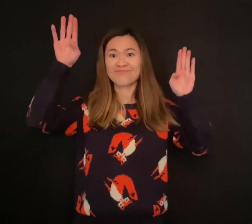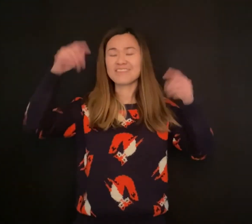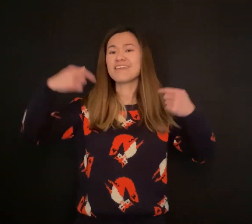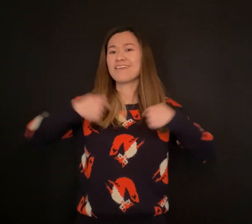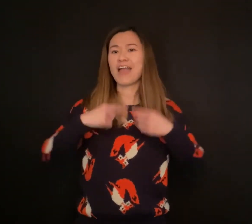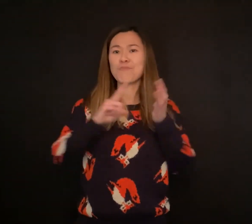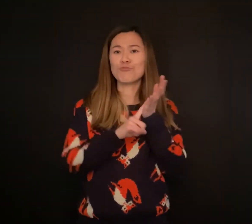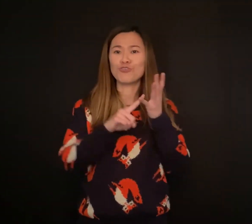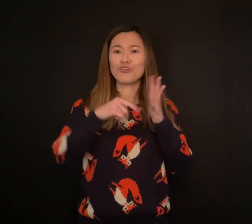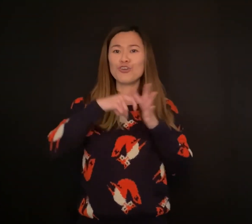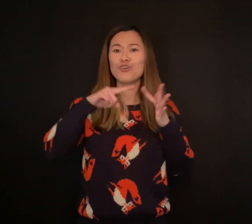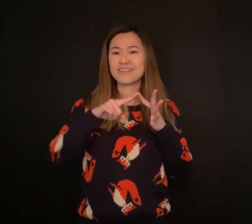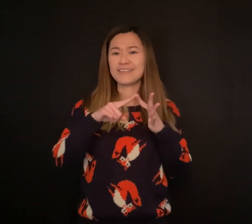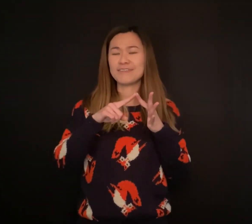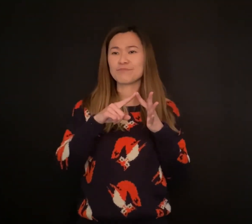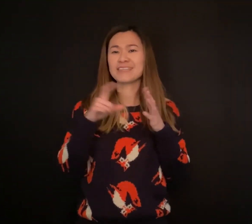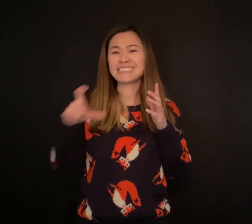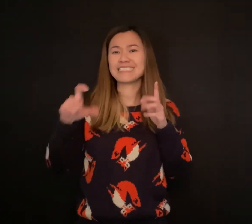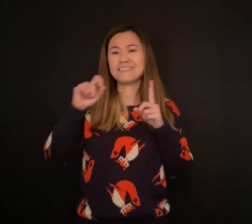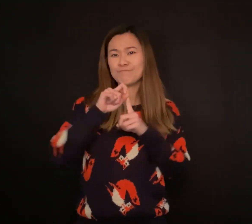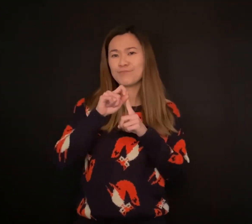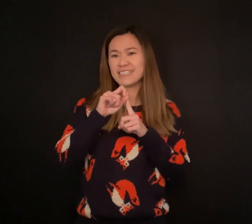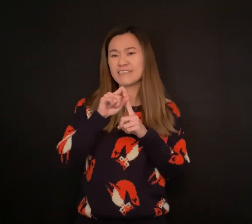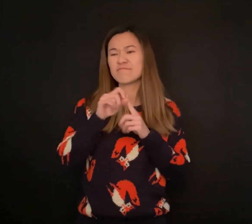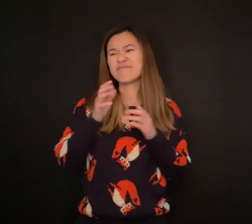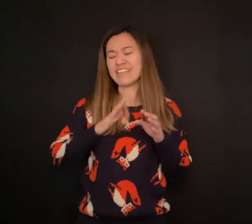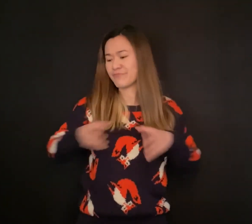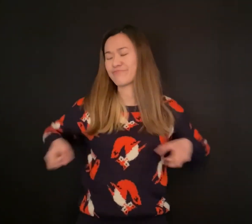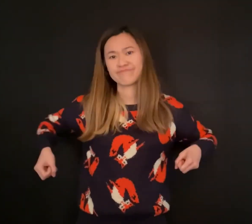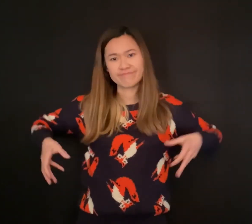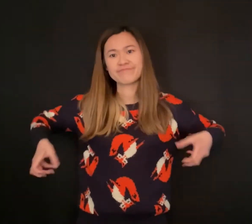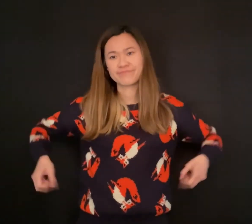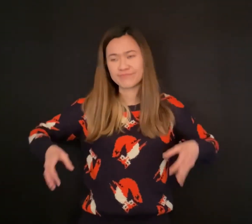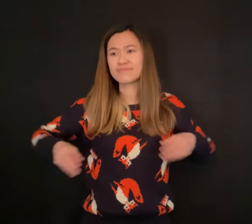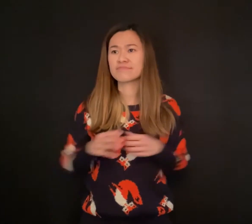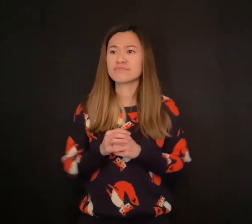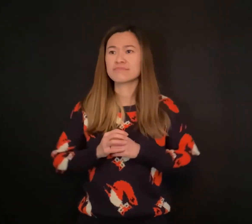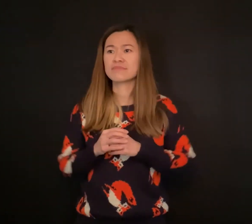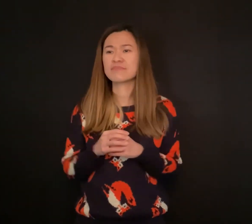Hello, I'm Luke, and I have cerebral palsy (CP). I'm in a wheelchair.